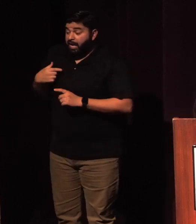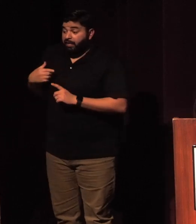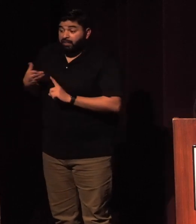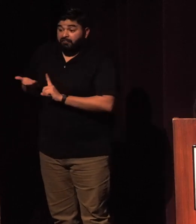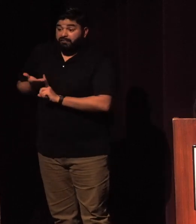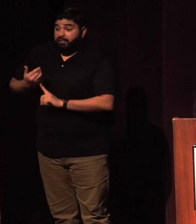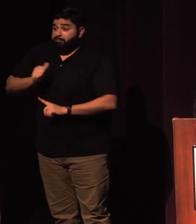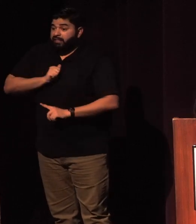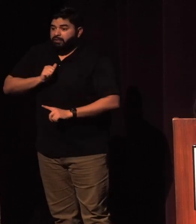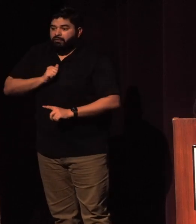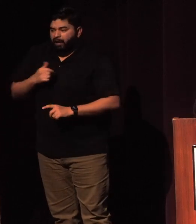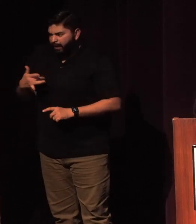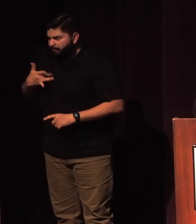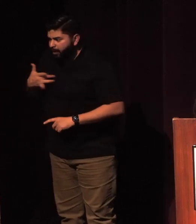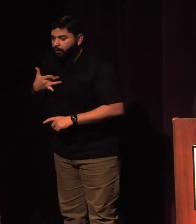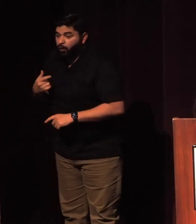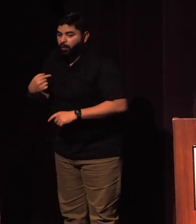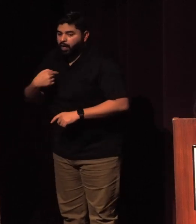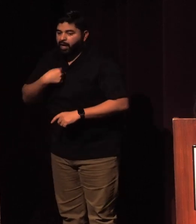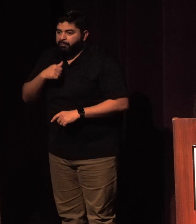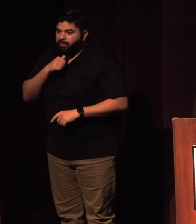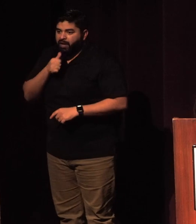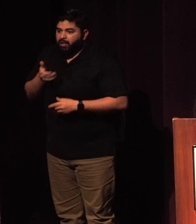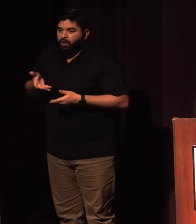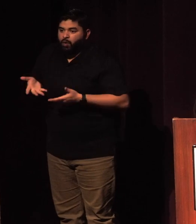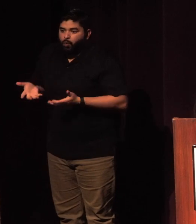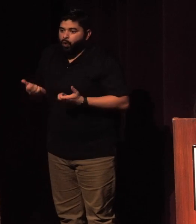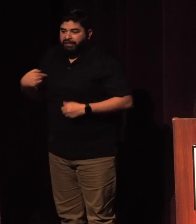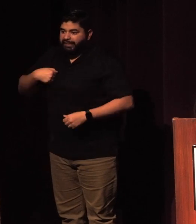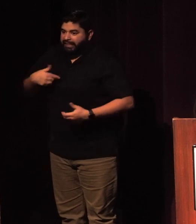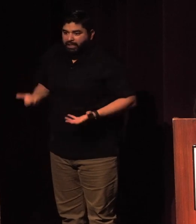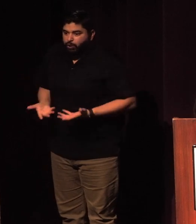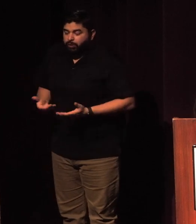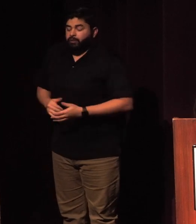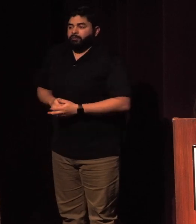loneliness felt like, true loneliness to the point of convincing yourself that you are unwanted because friendships